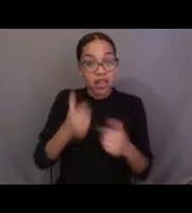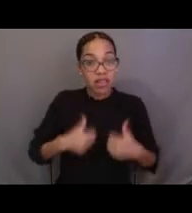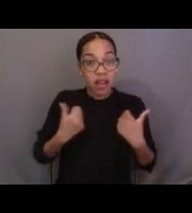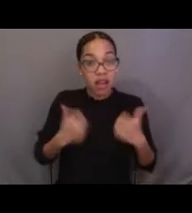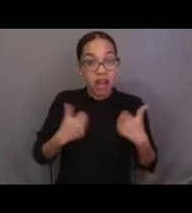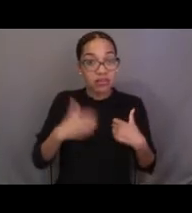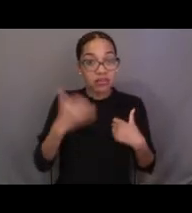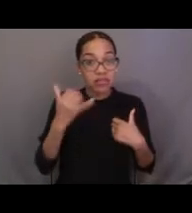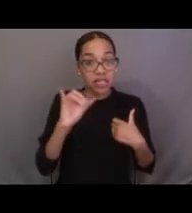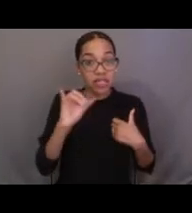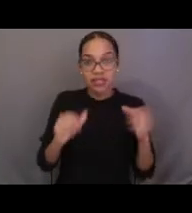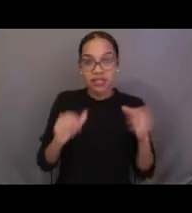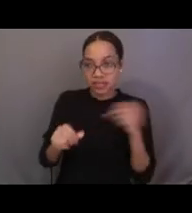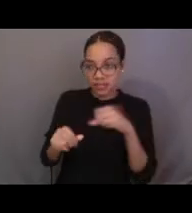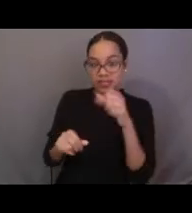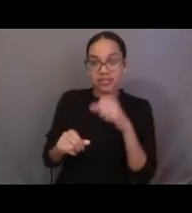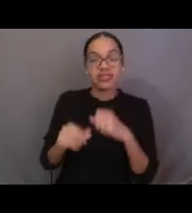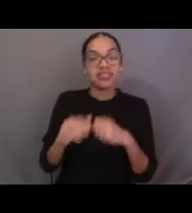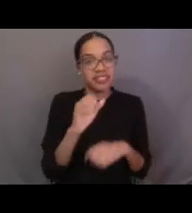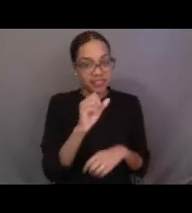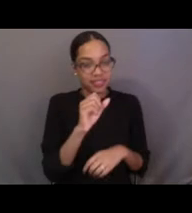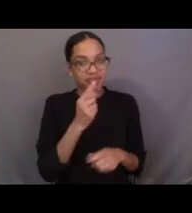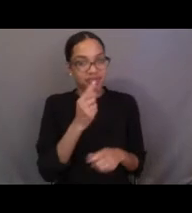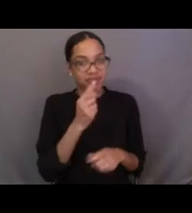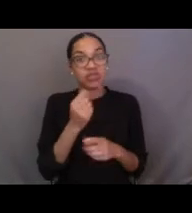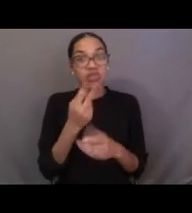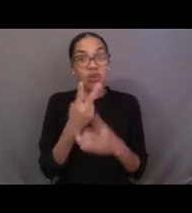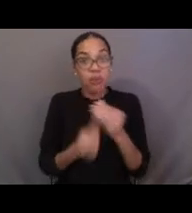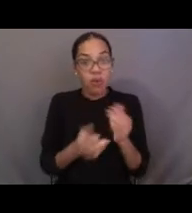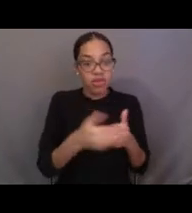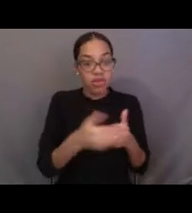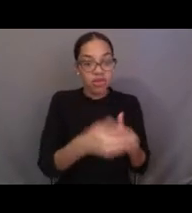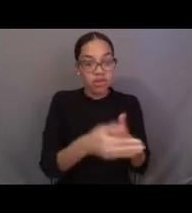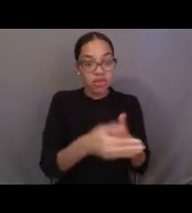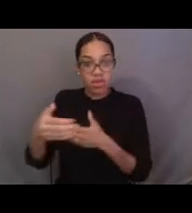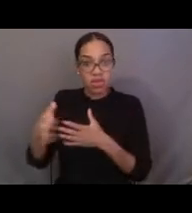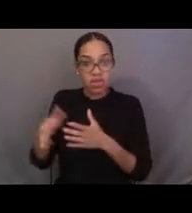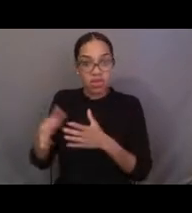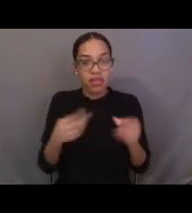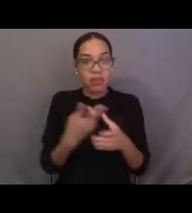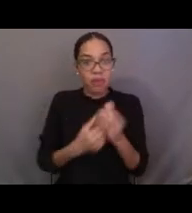To answer that question, the oysters that are in both tanks are living? Yes, that is correct.